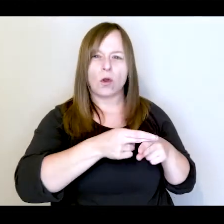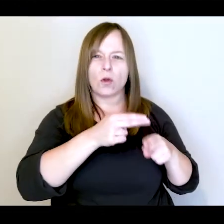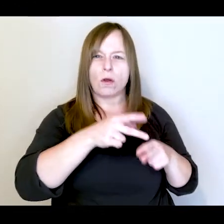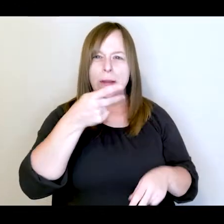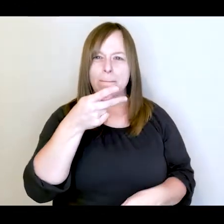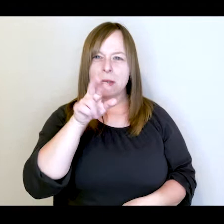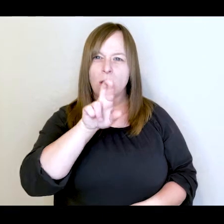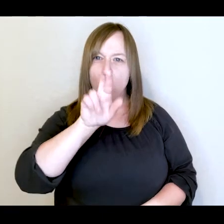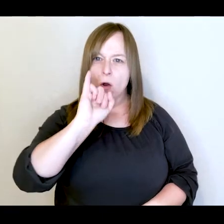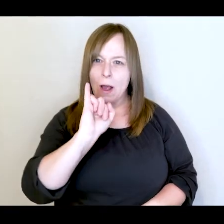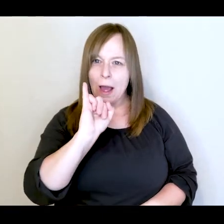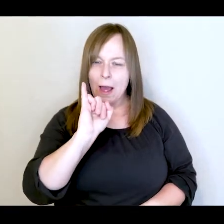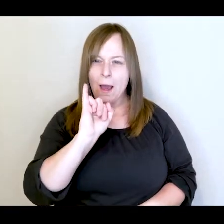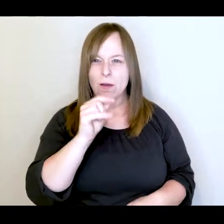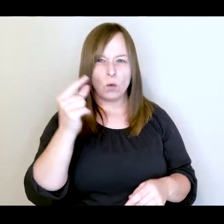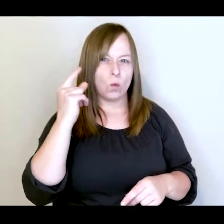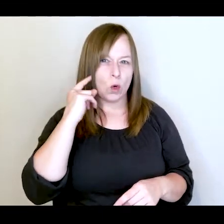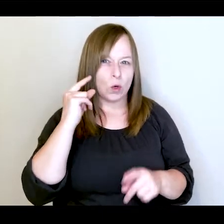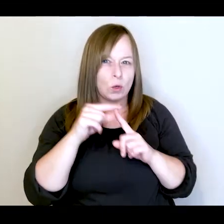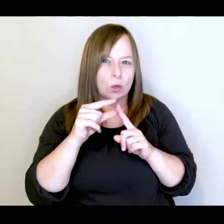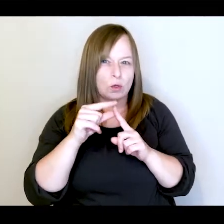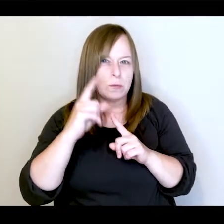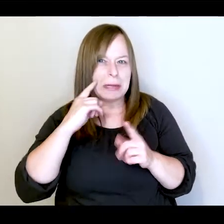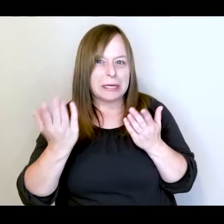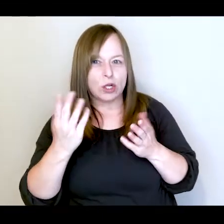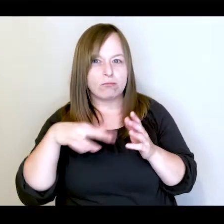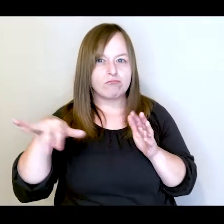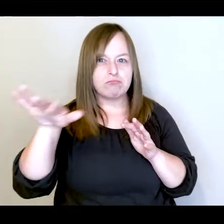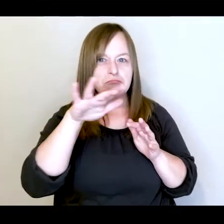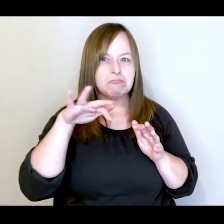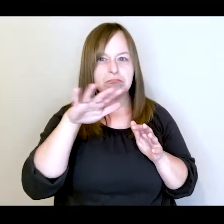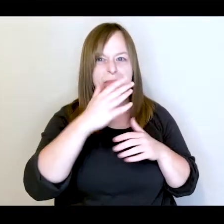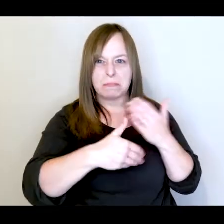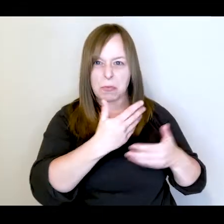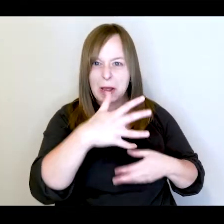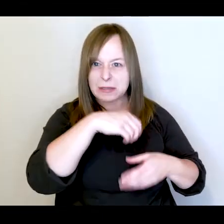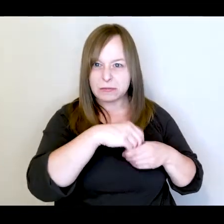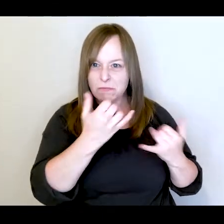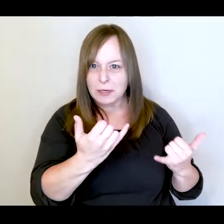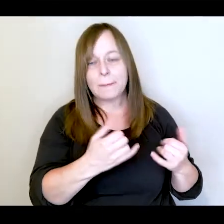a PRI . So a word you might hear. If you're going through this